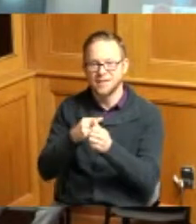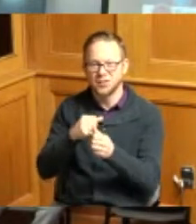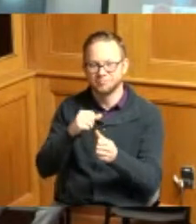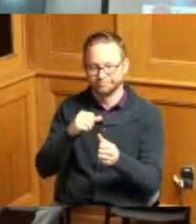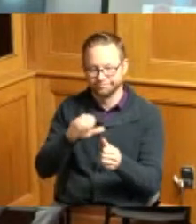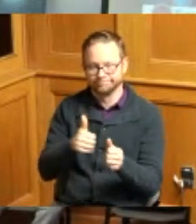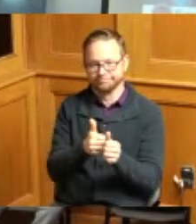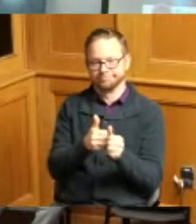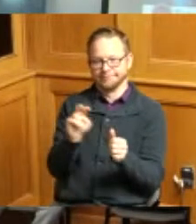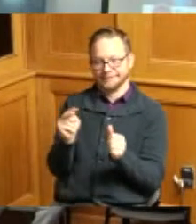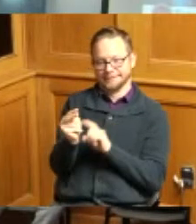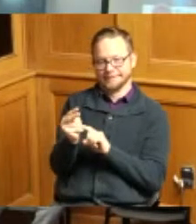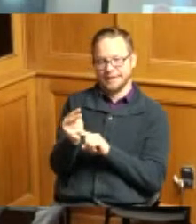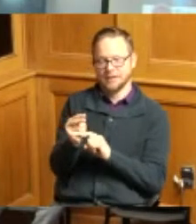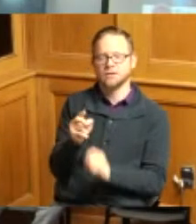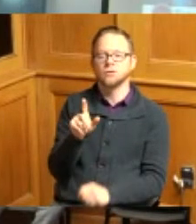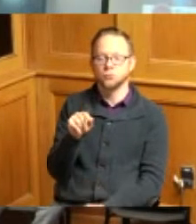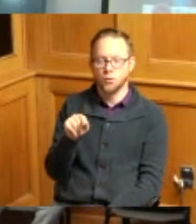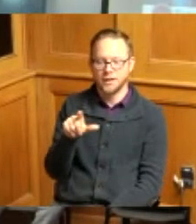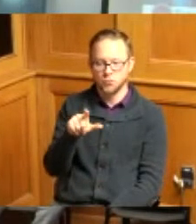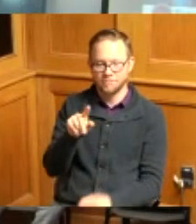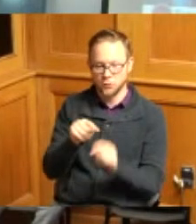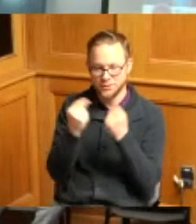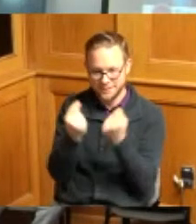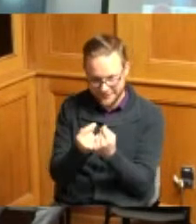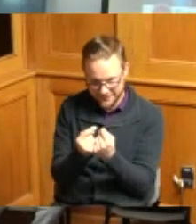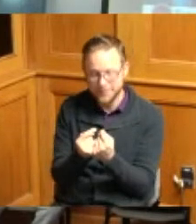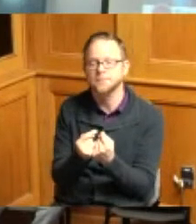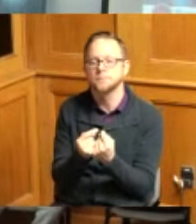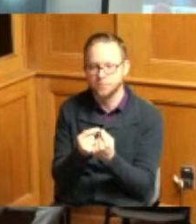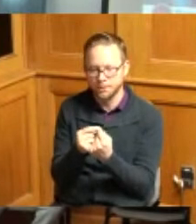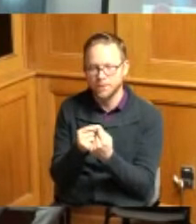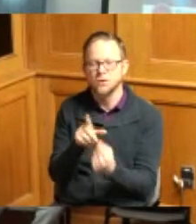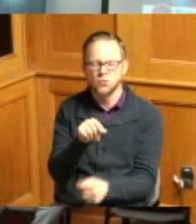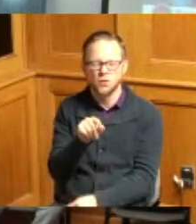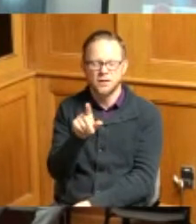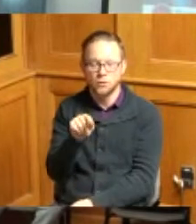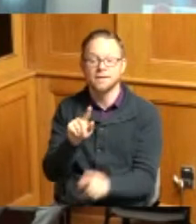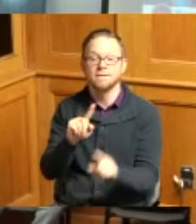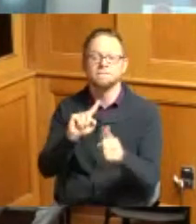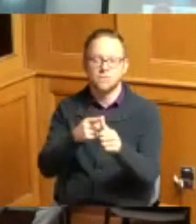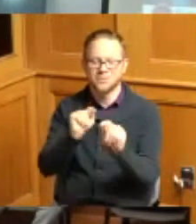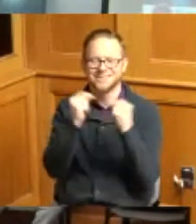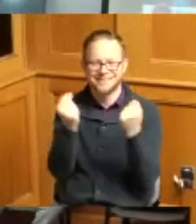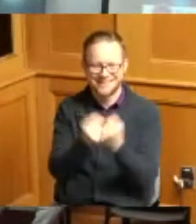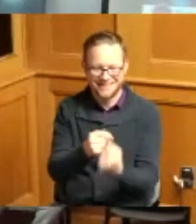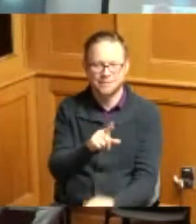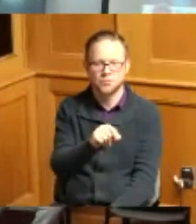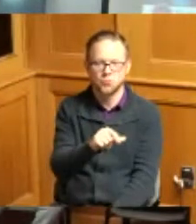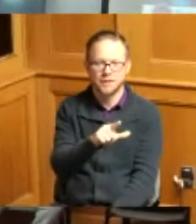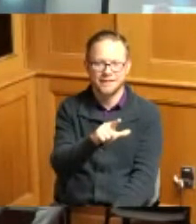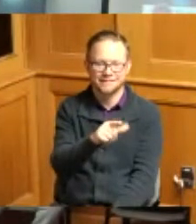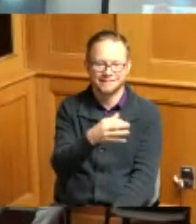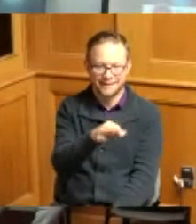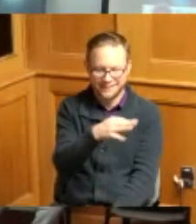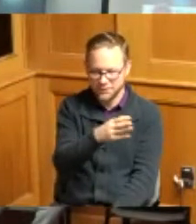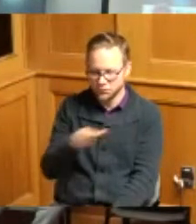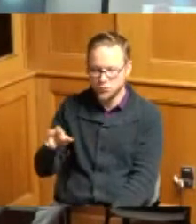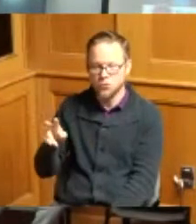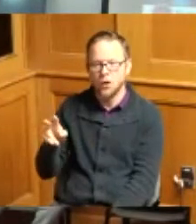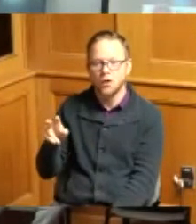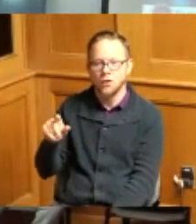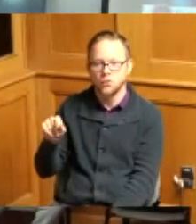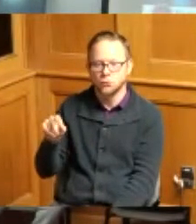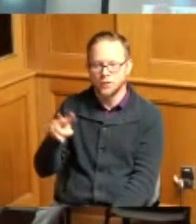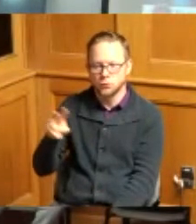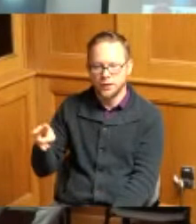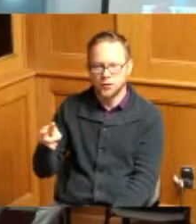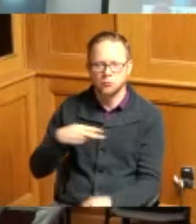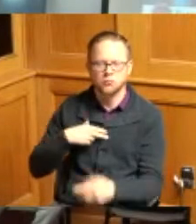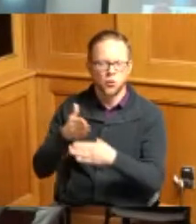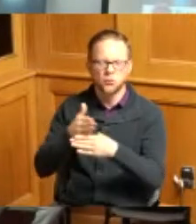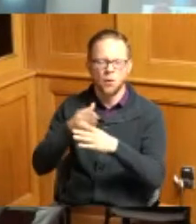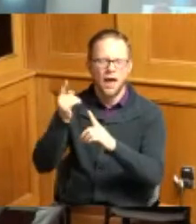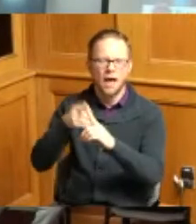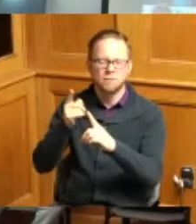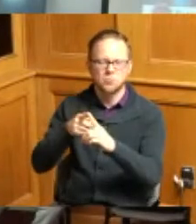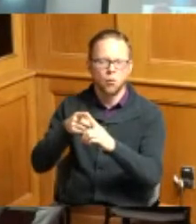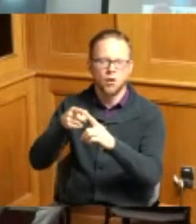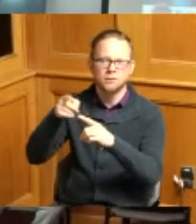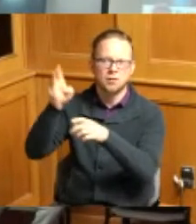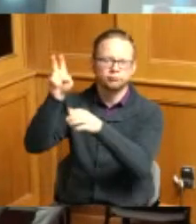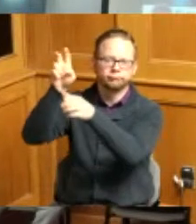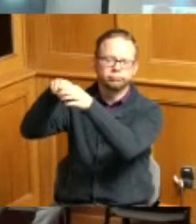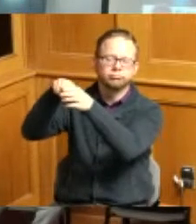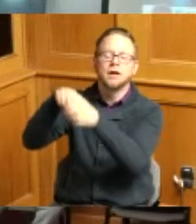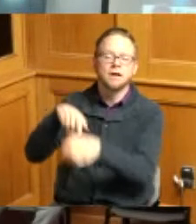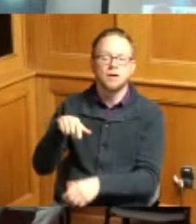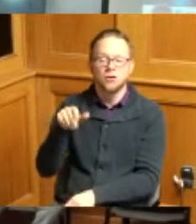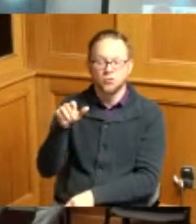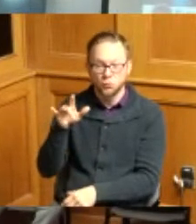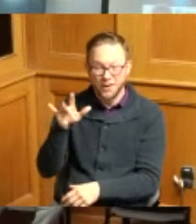first team 2019 through 2022 average 25 points per game or more as a freshman sophomore junior and